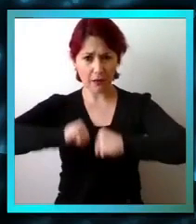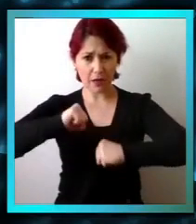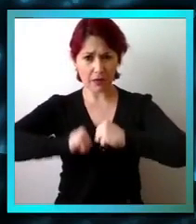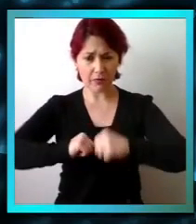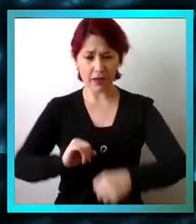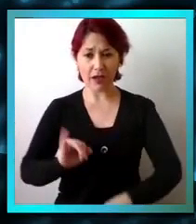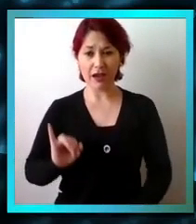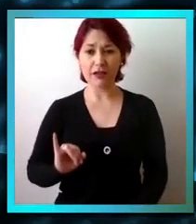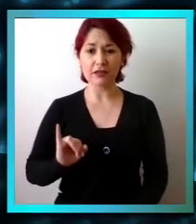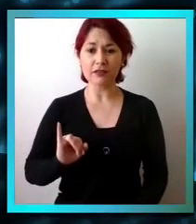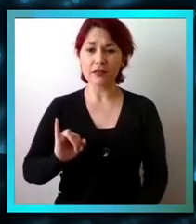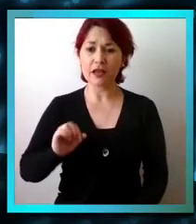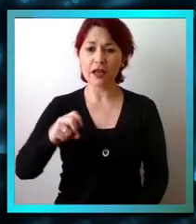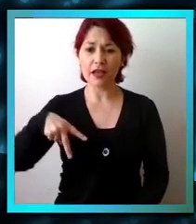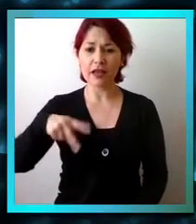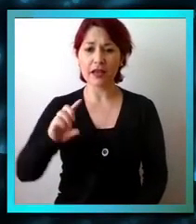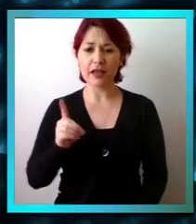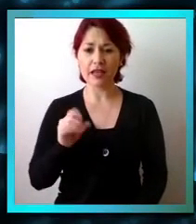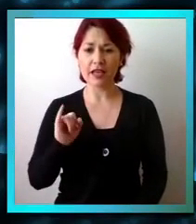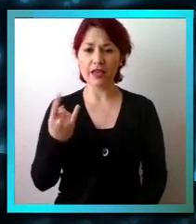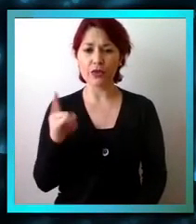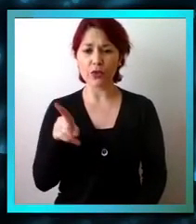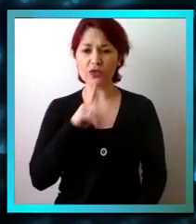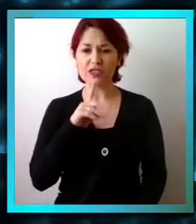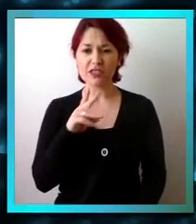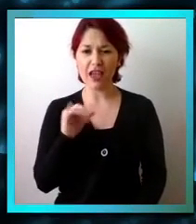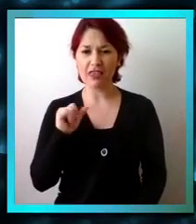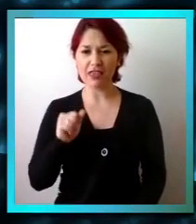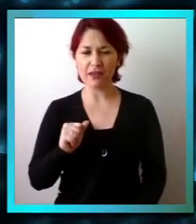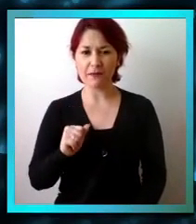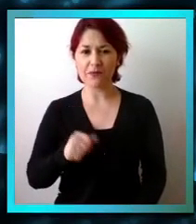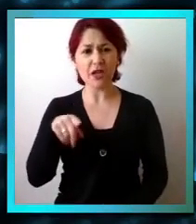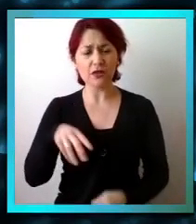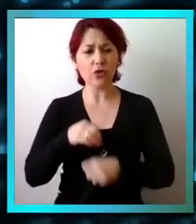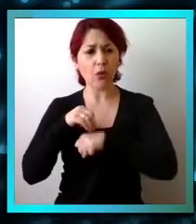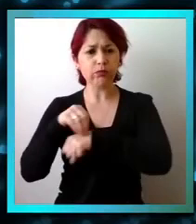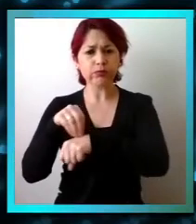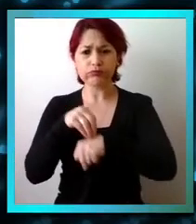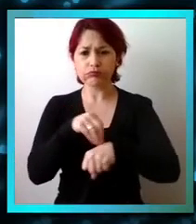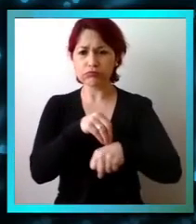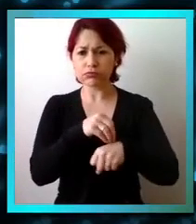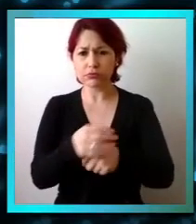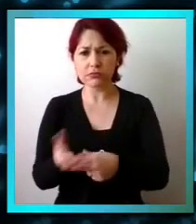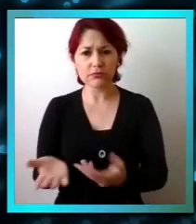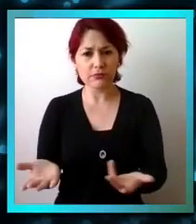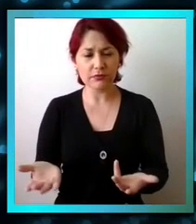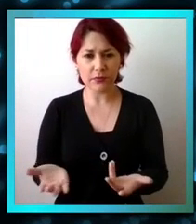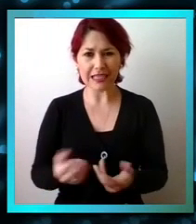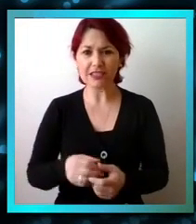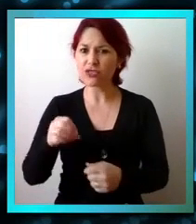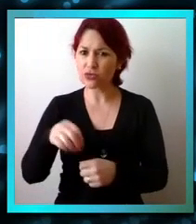partners industrial customers uh more than 30 percent of them uh they were they were